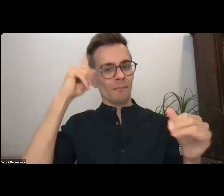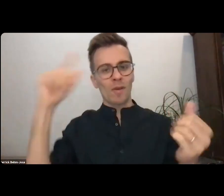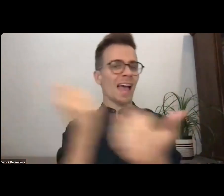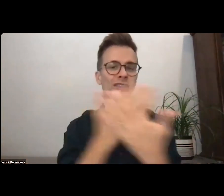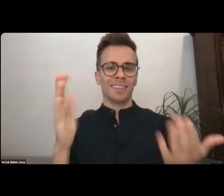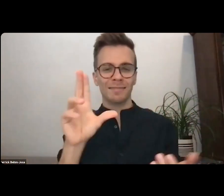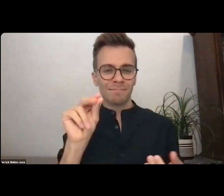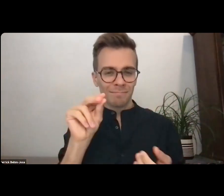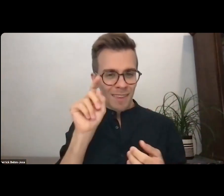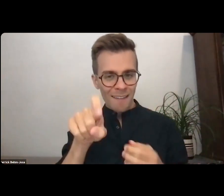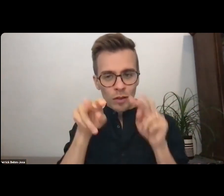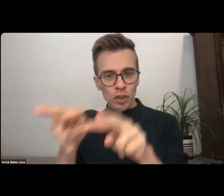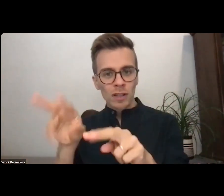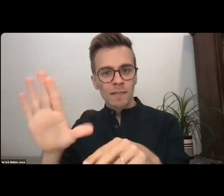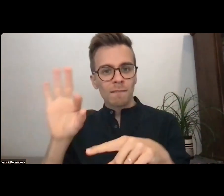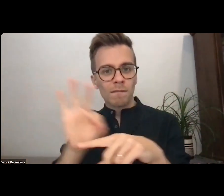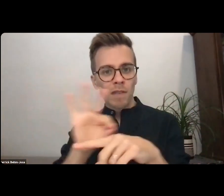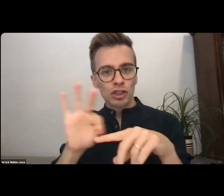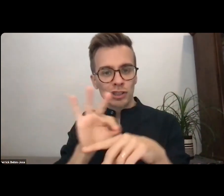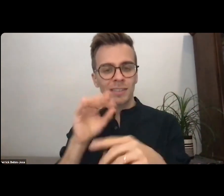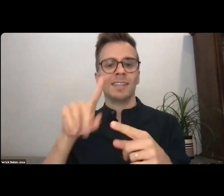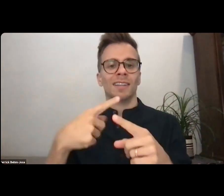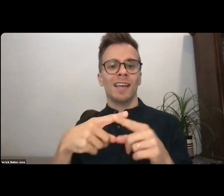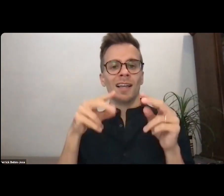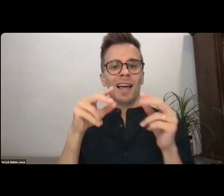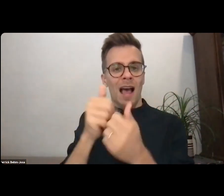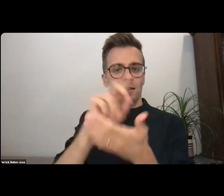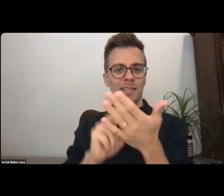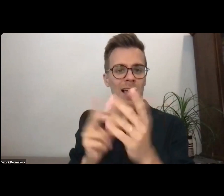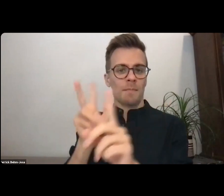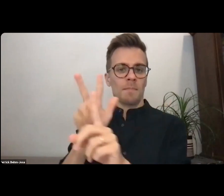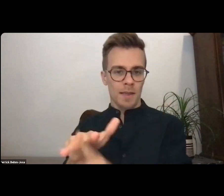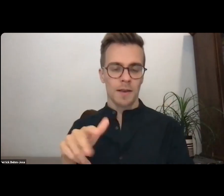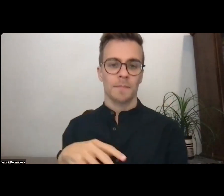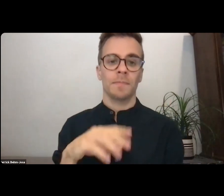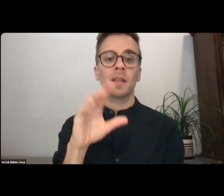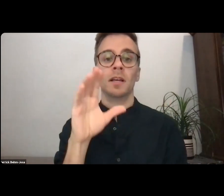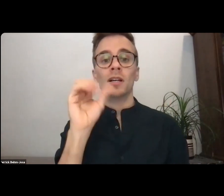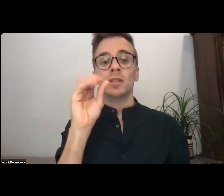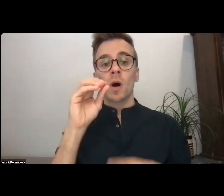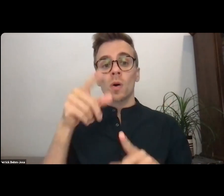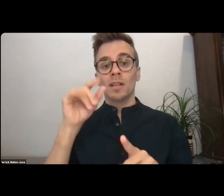So these particular designs are not just necessarily standard for everything. What you really need to do is look at the function of the space, and then how a particular